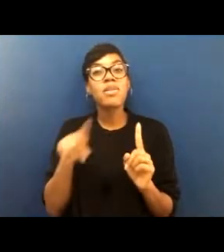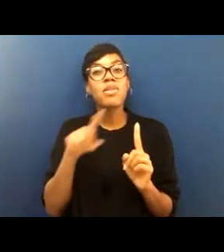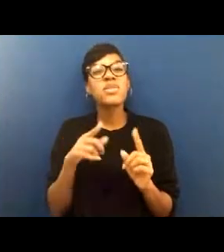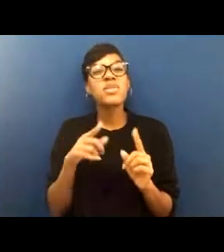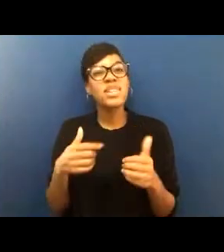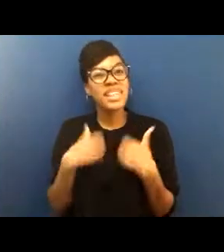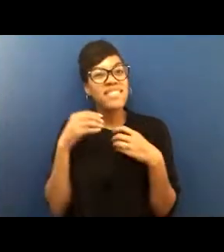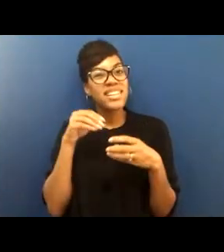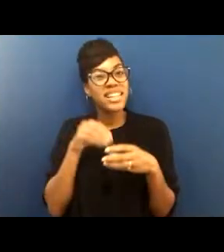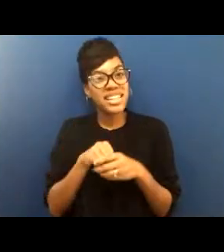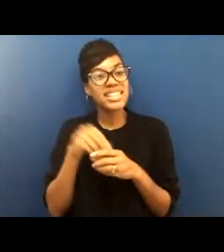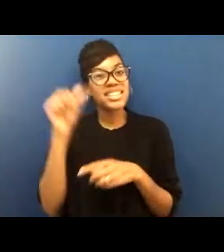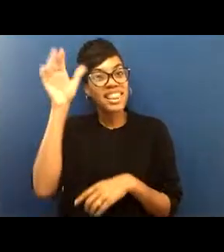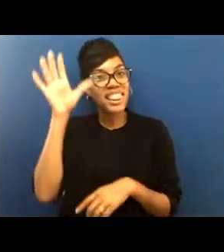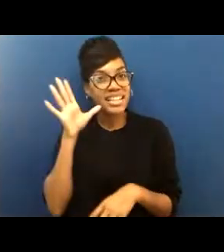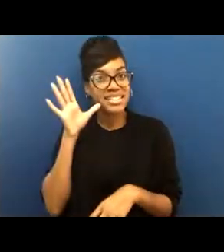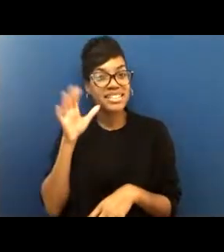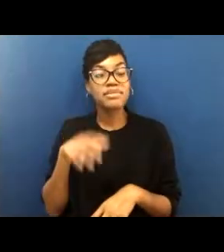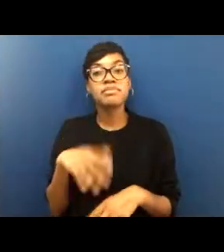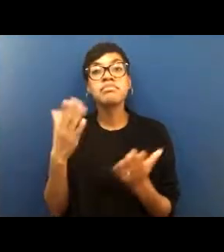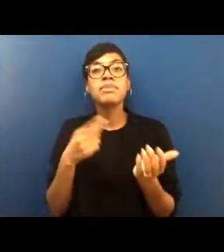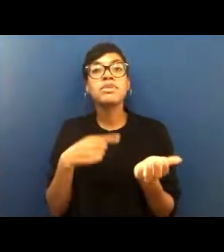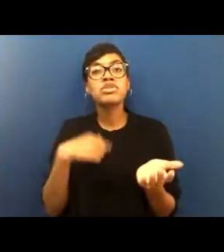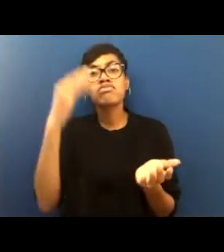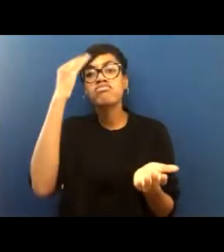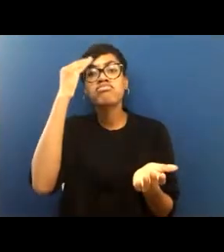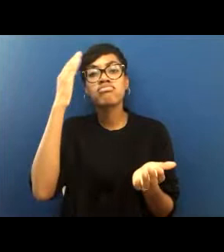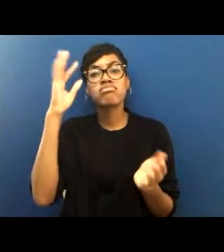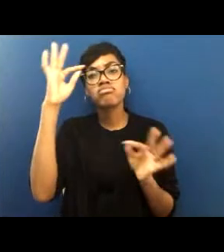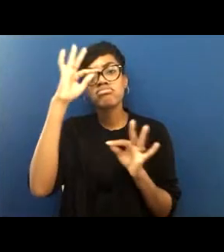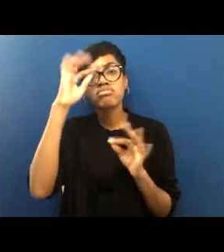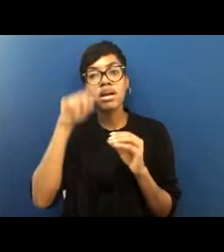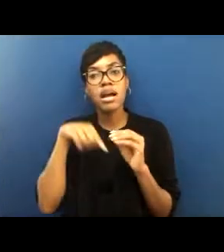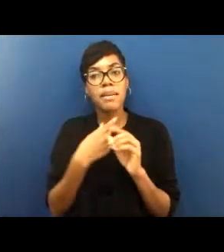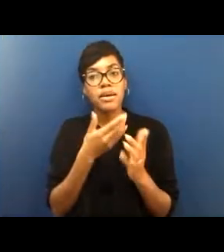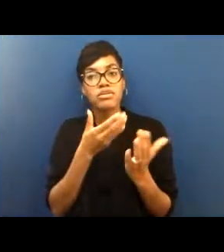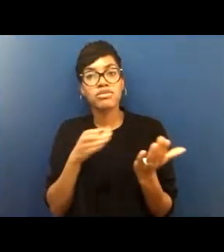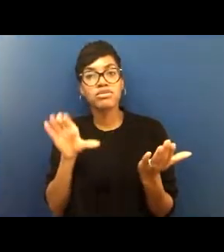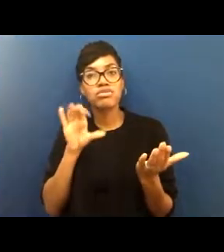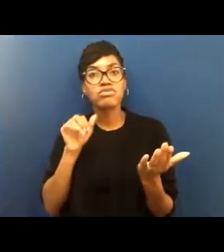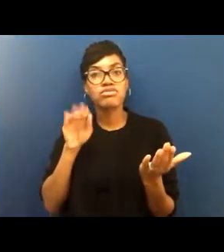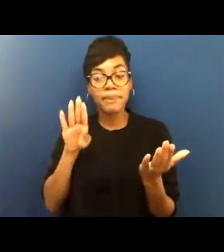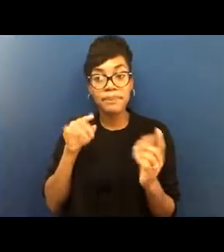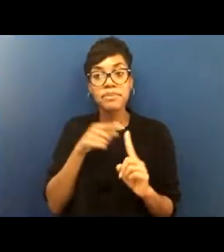some of you may not be that familiar with them. Let's talk about what makes a crab, a crab. So in the chat box,